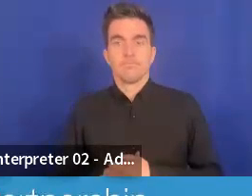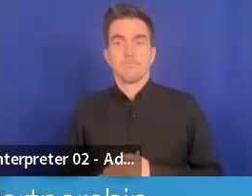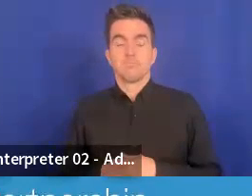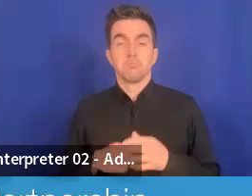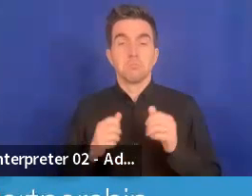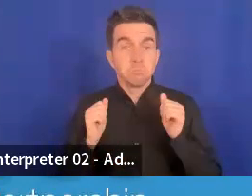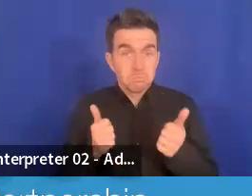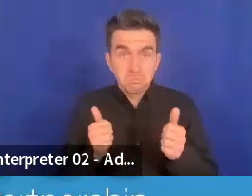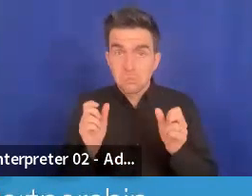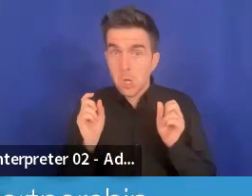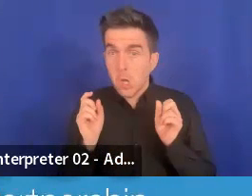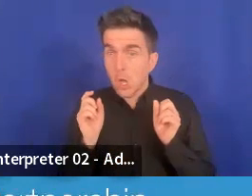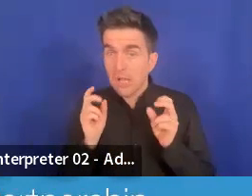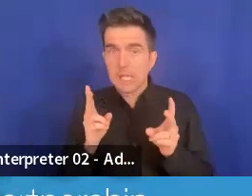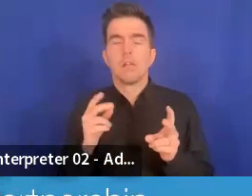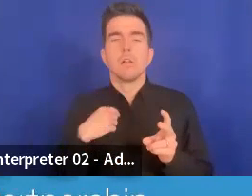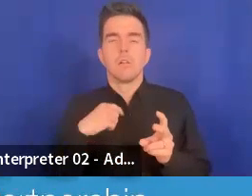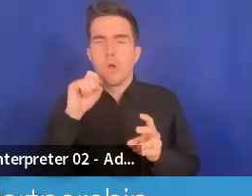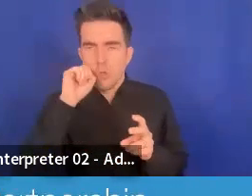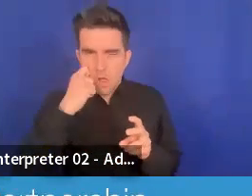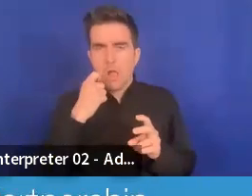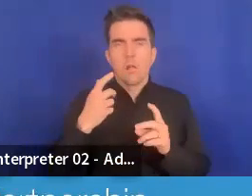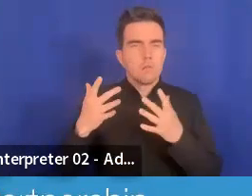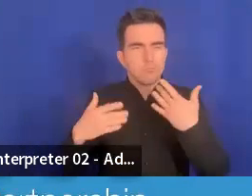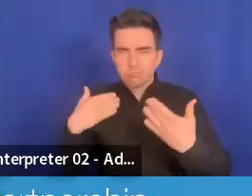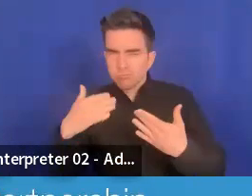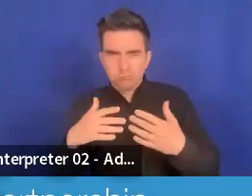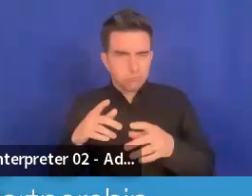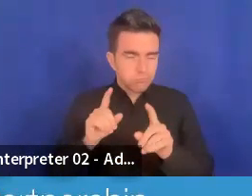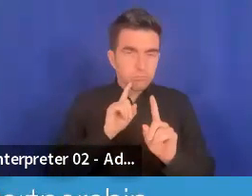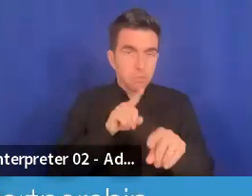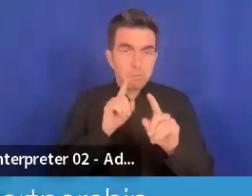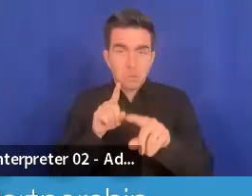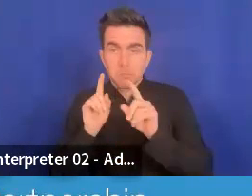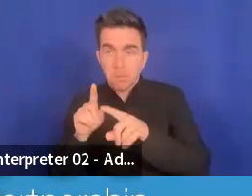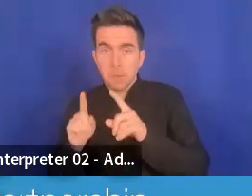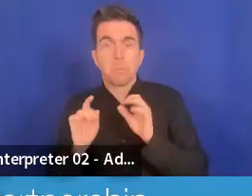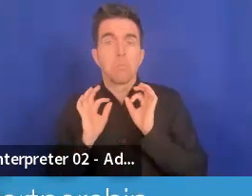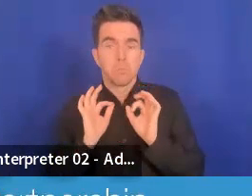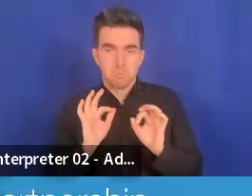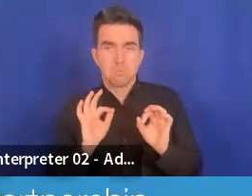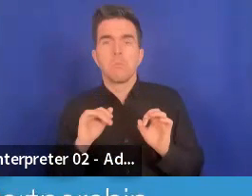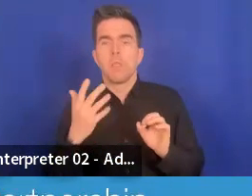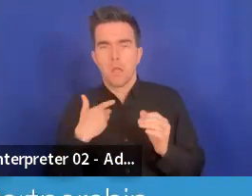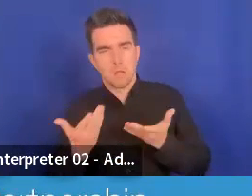Please continue to drop your questions into the chat if there are others.